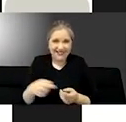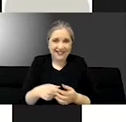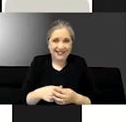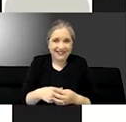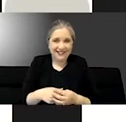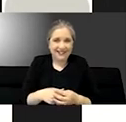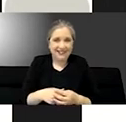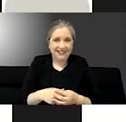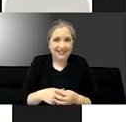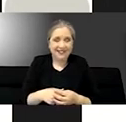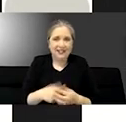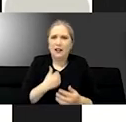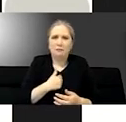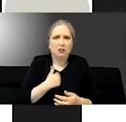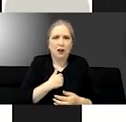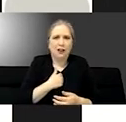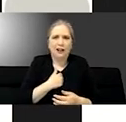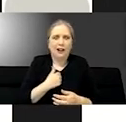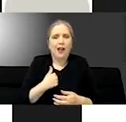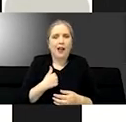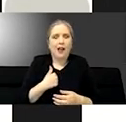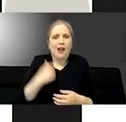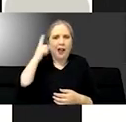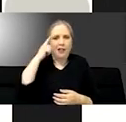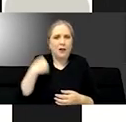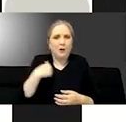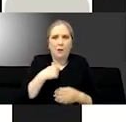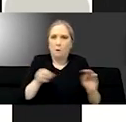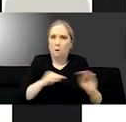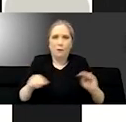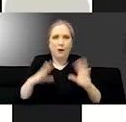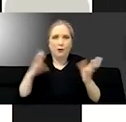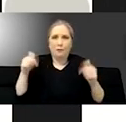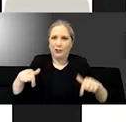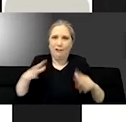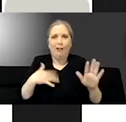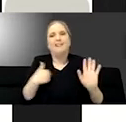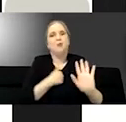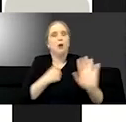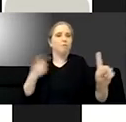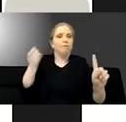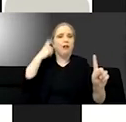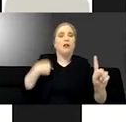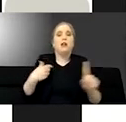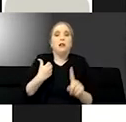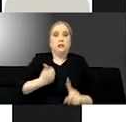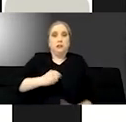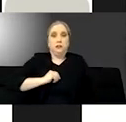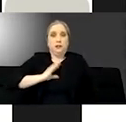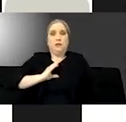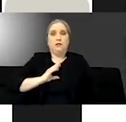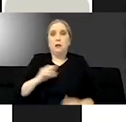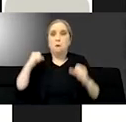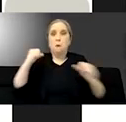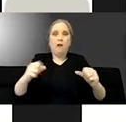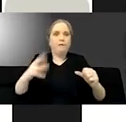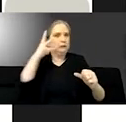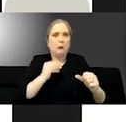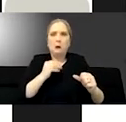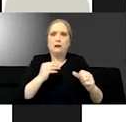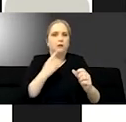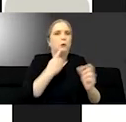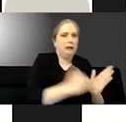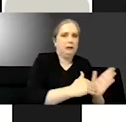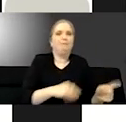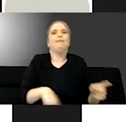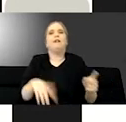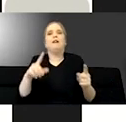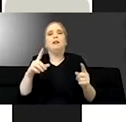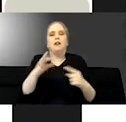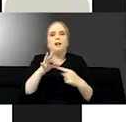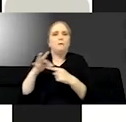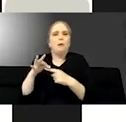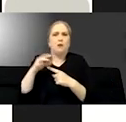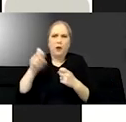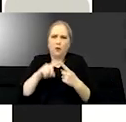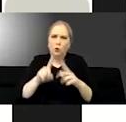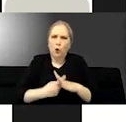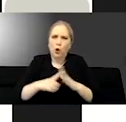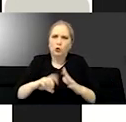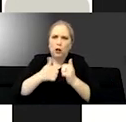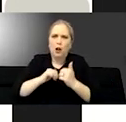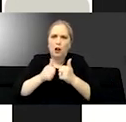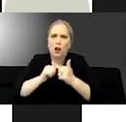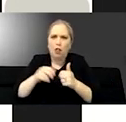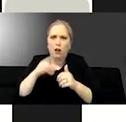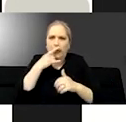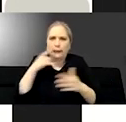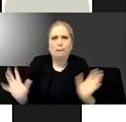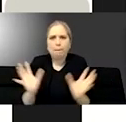Okay, I got it. Self-esteem, confidence and experience, and that especially we have to start challenging little kids to -- I'm going to use -- I'm inserting the word "dream bigger" about their futures, because I forgot what Denise said.